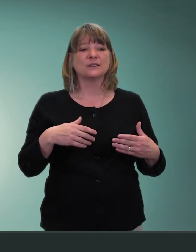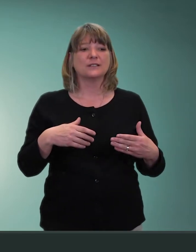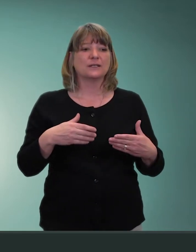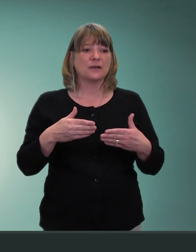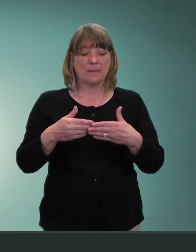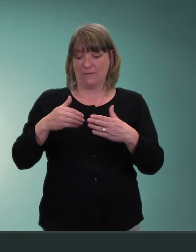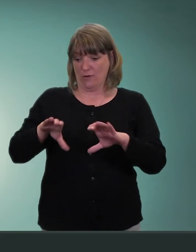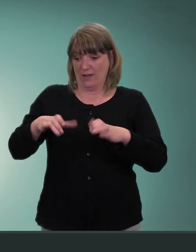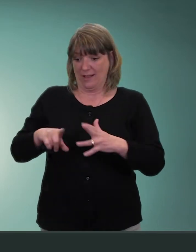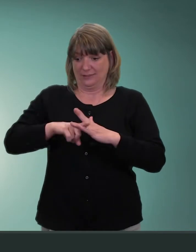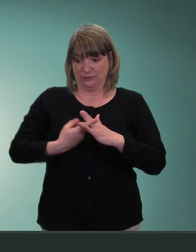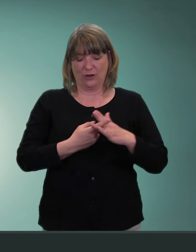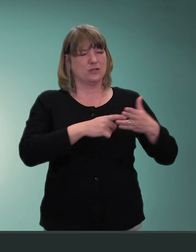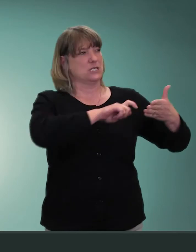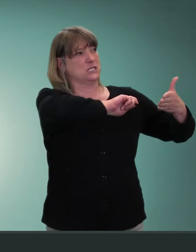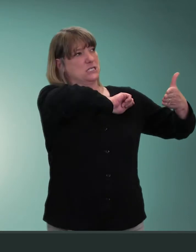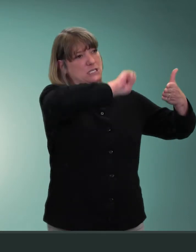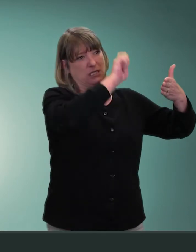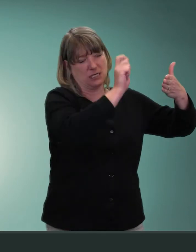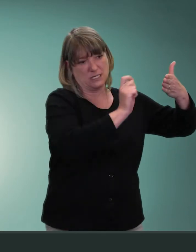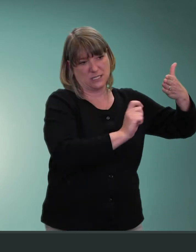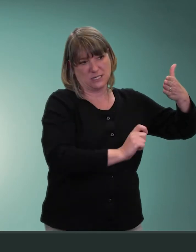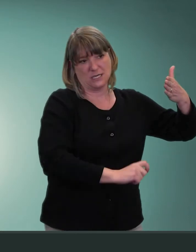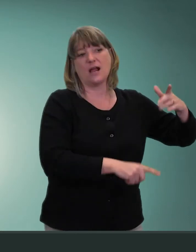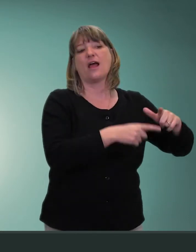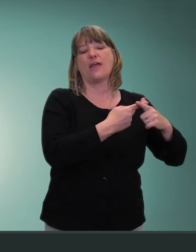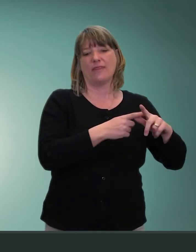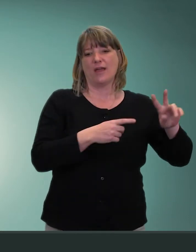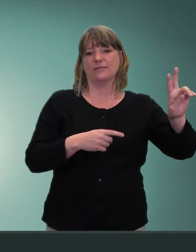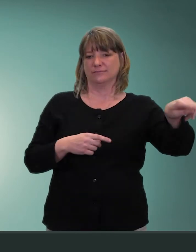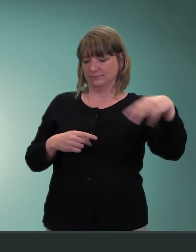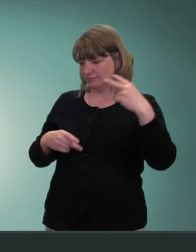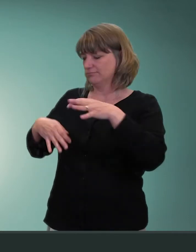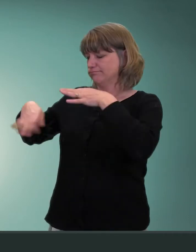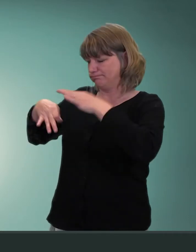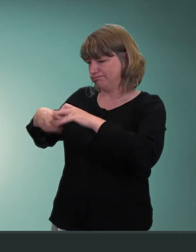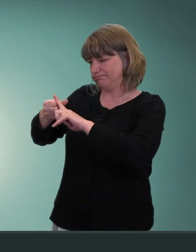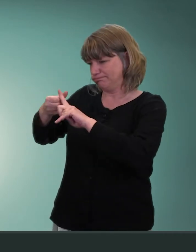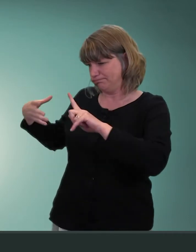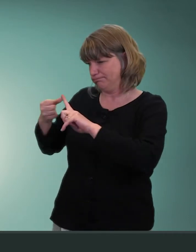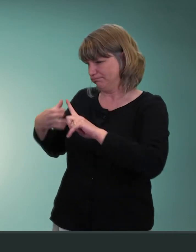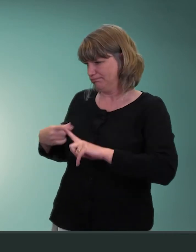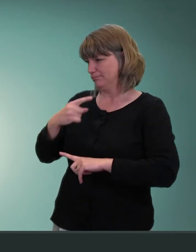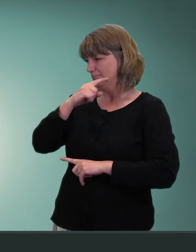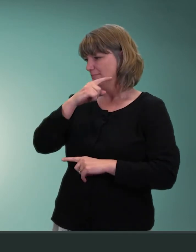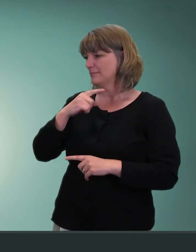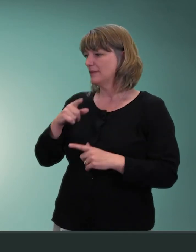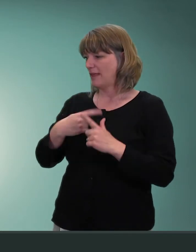before the class begins, so that you can explain it to them while it's on the board,